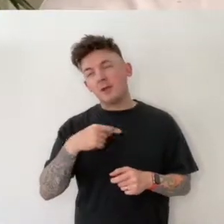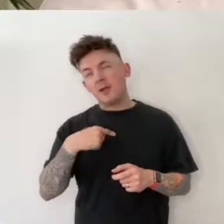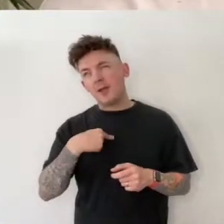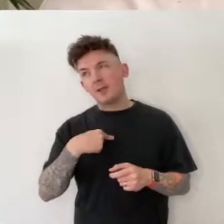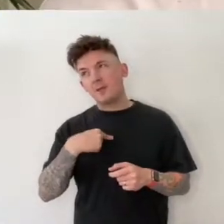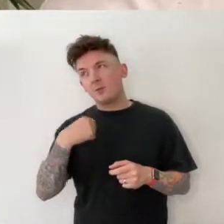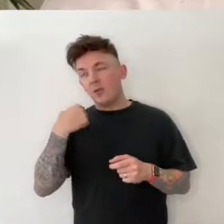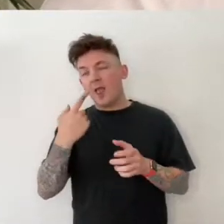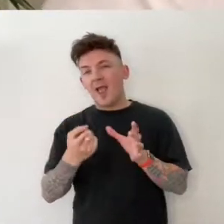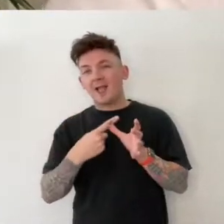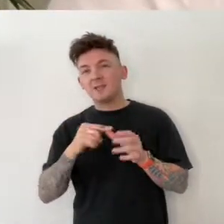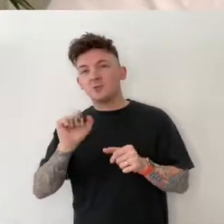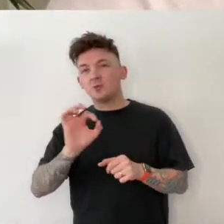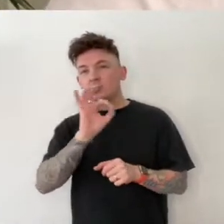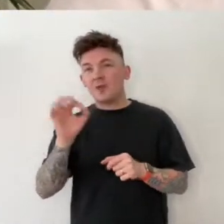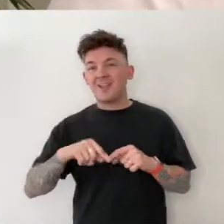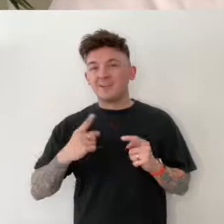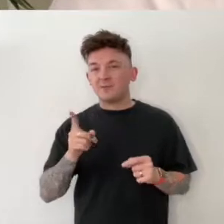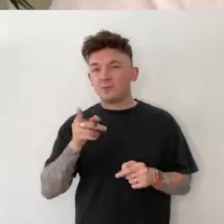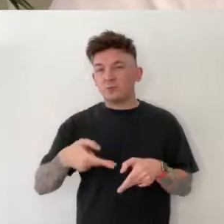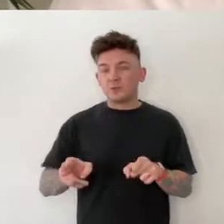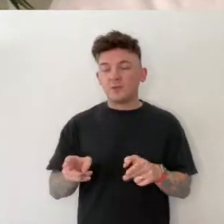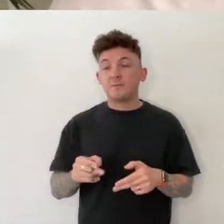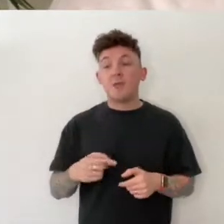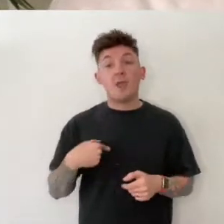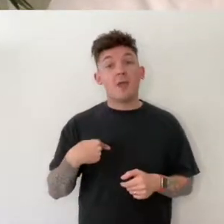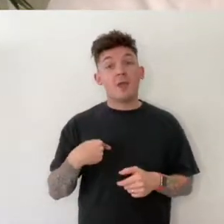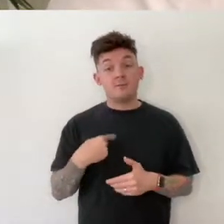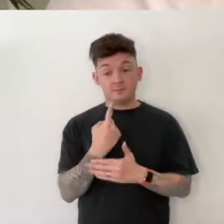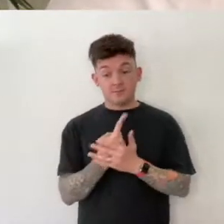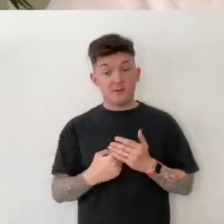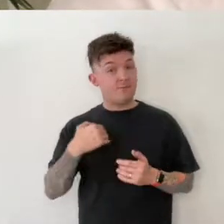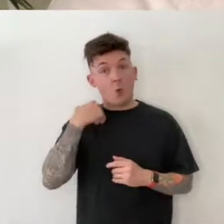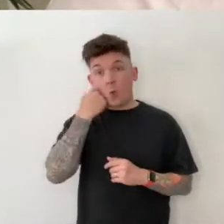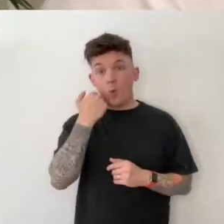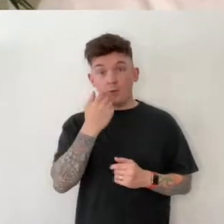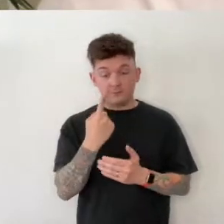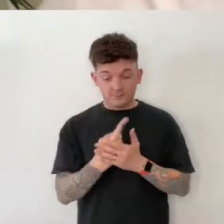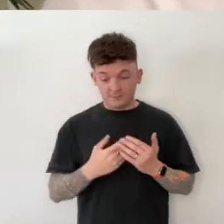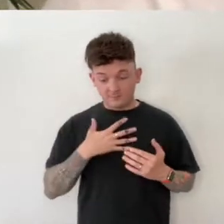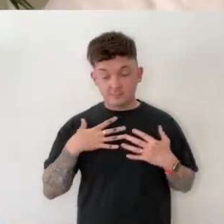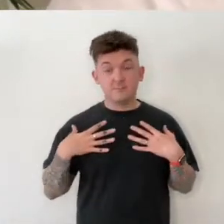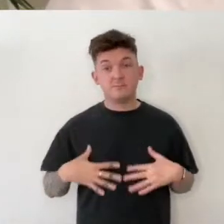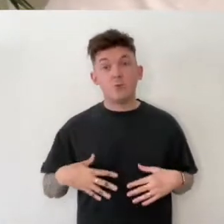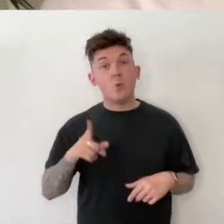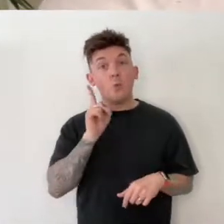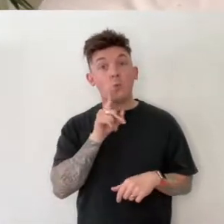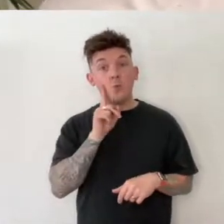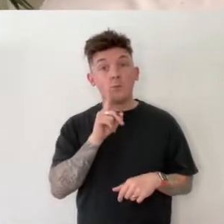saying but i have actually always been a woman but I actually was assigned male at birth